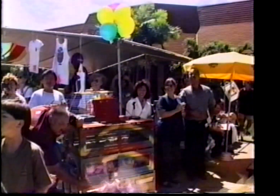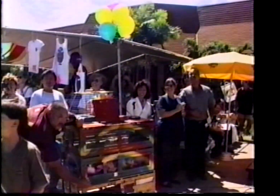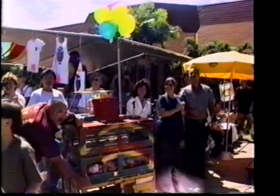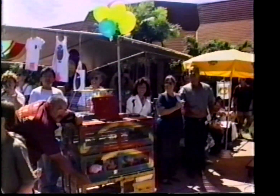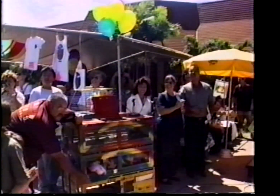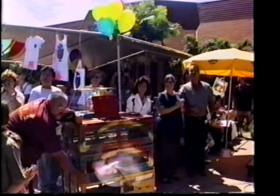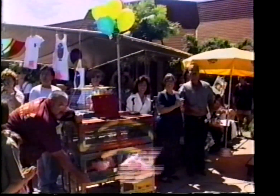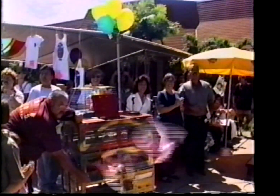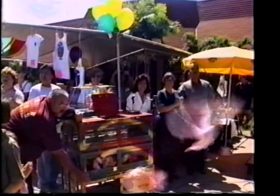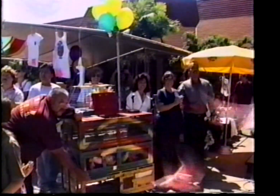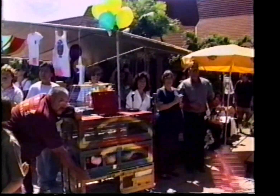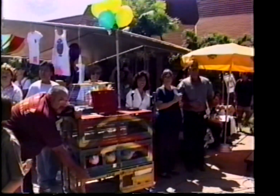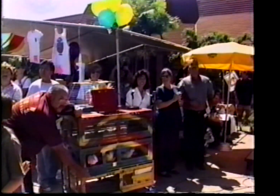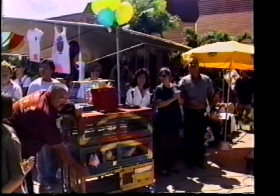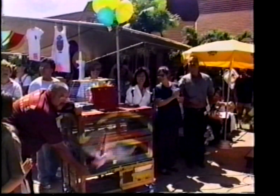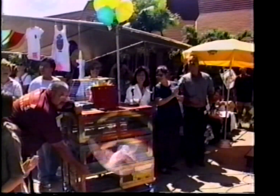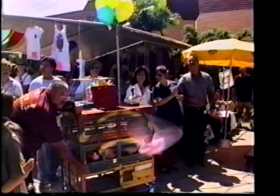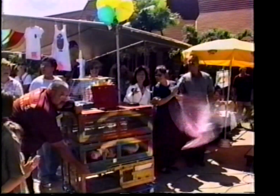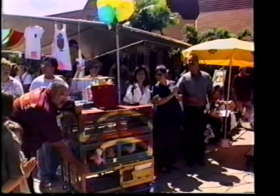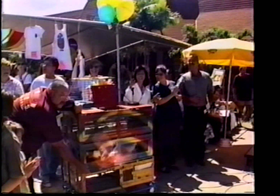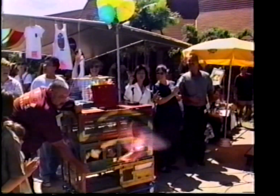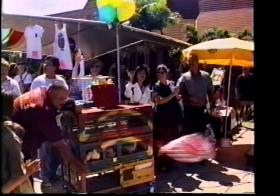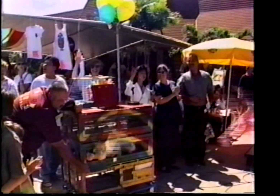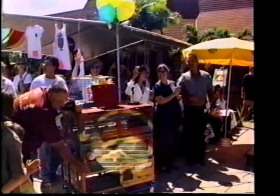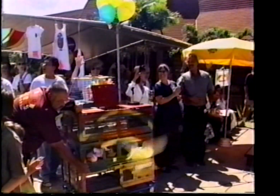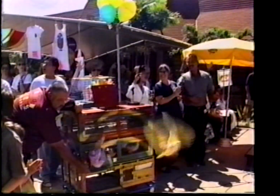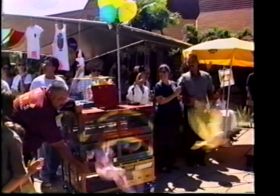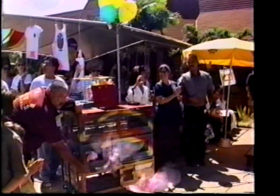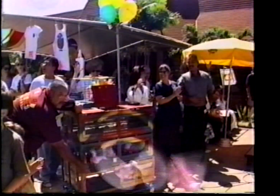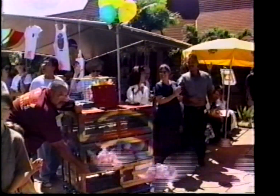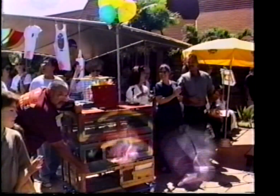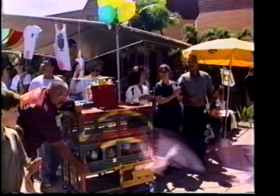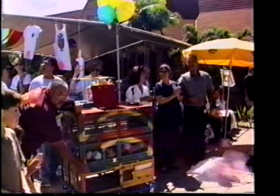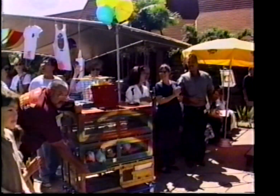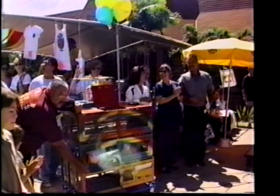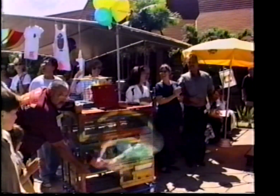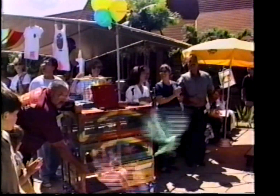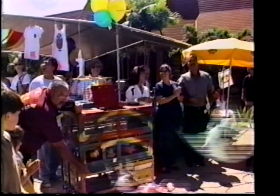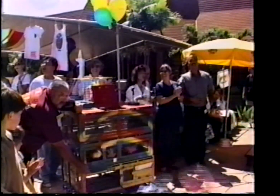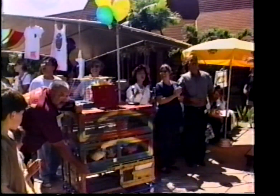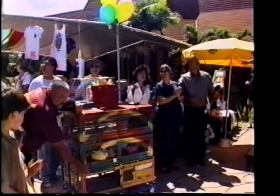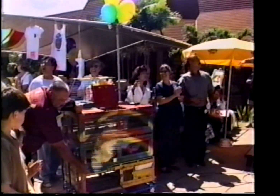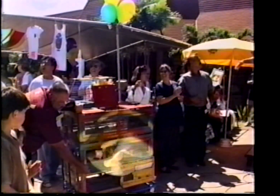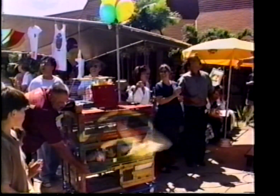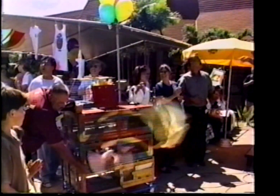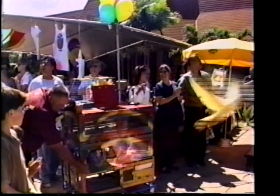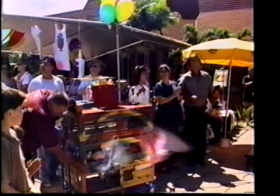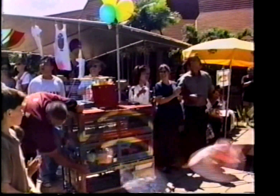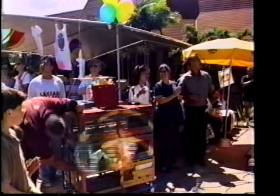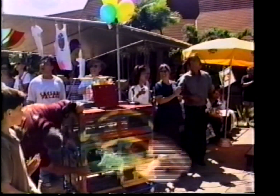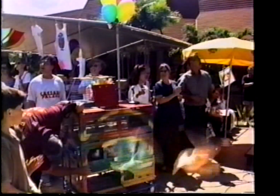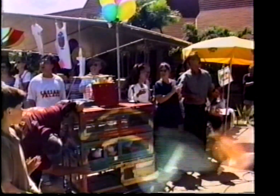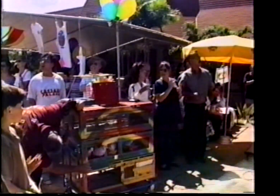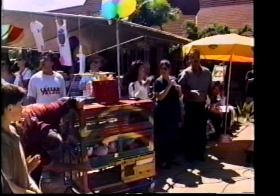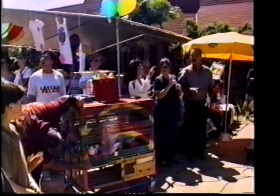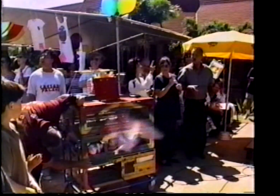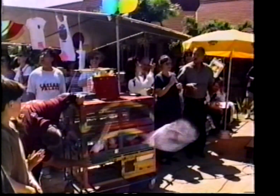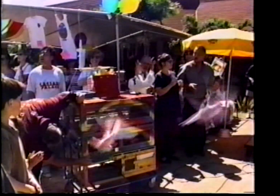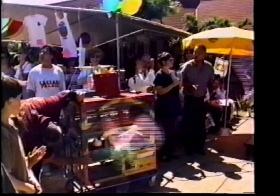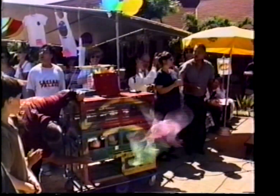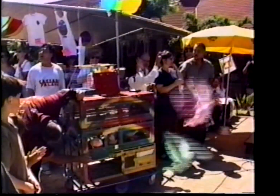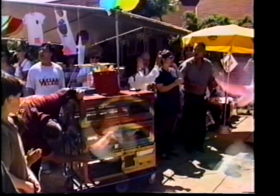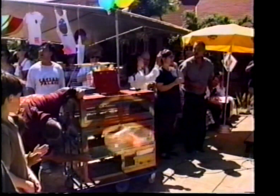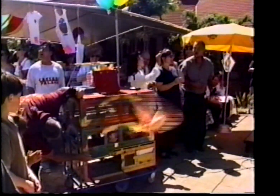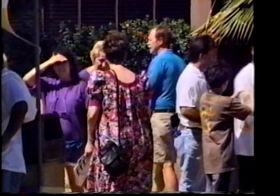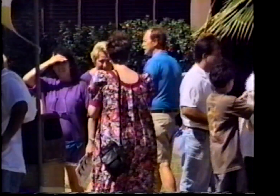There are over 70,000 hearing impaired individuals in Hawaii who will view this scene differently.